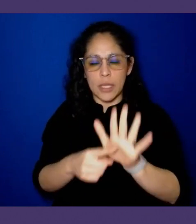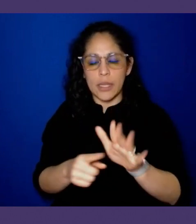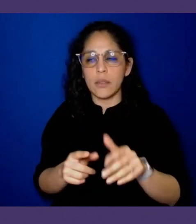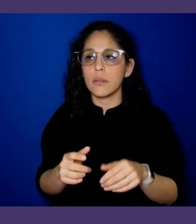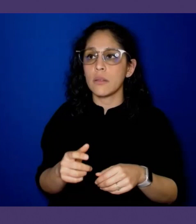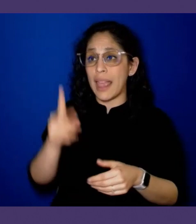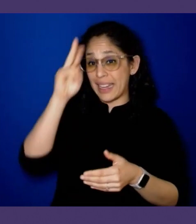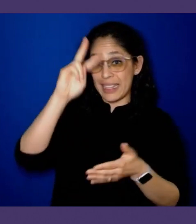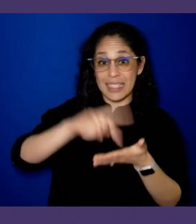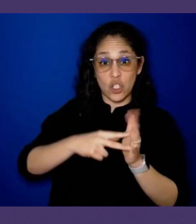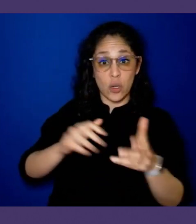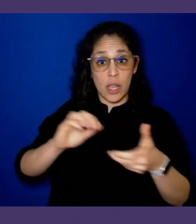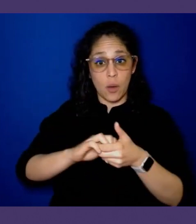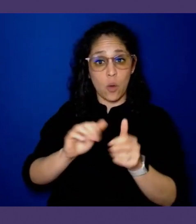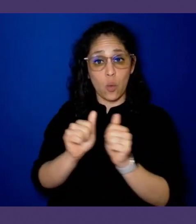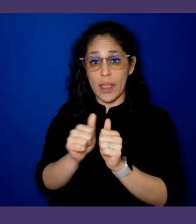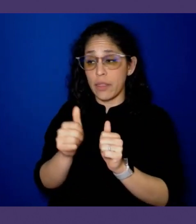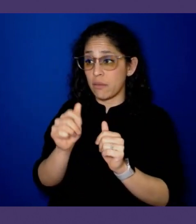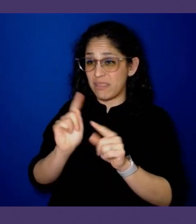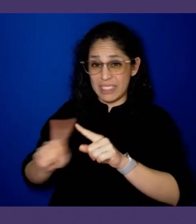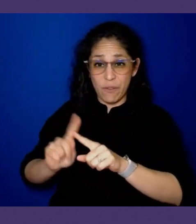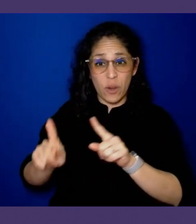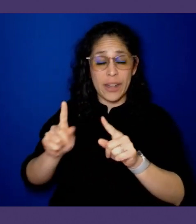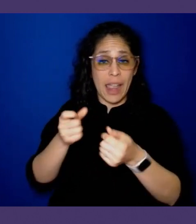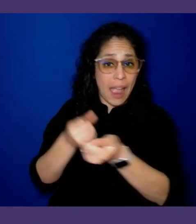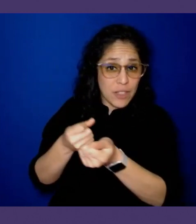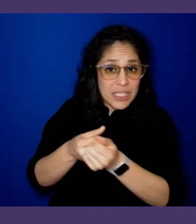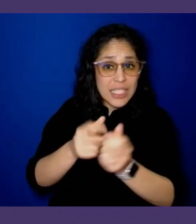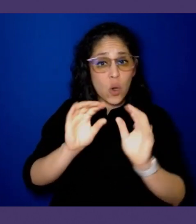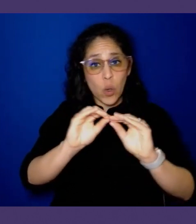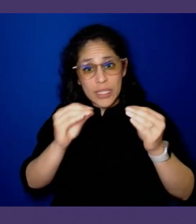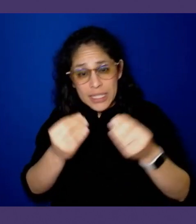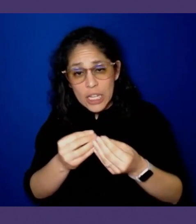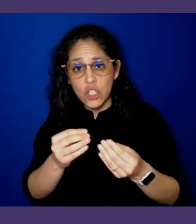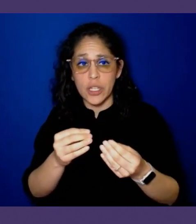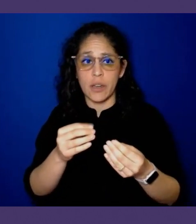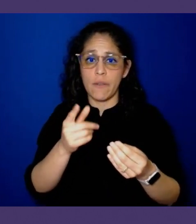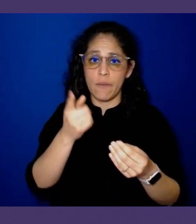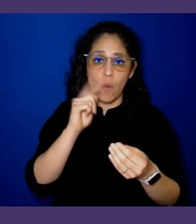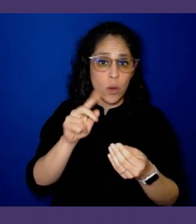disability or advocacy organizations to ensure that what we're doing is relevant